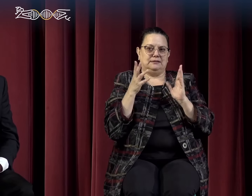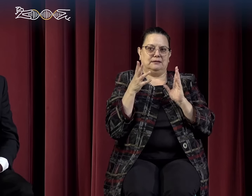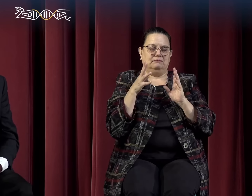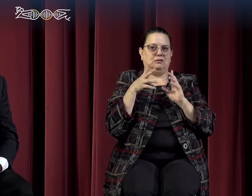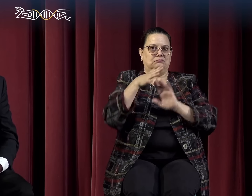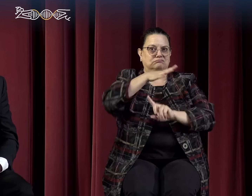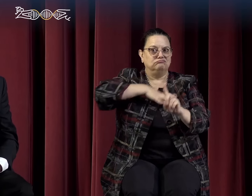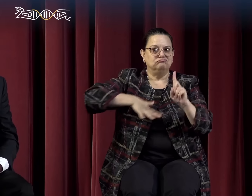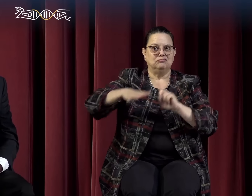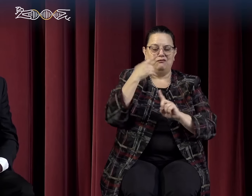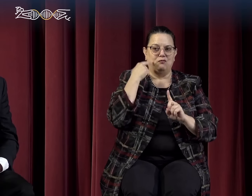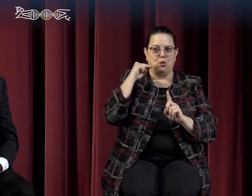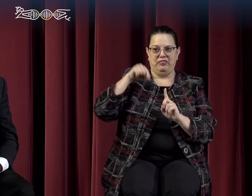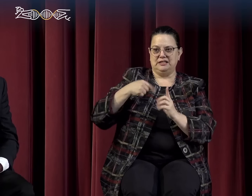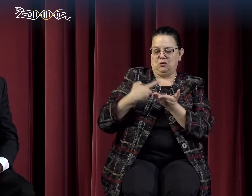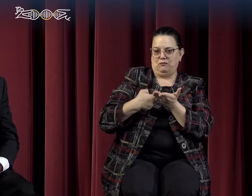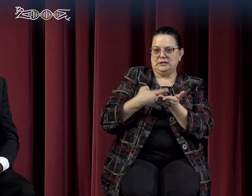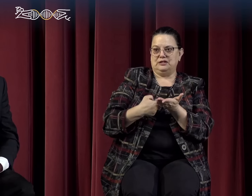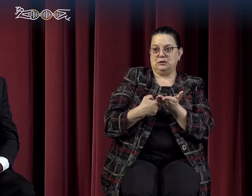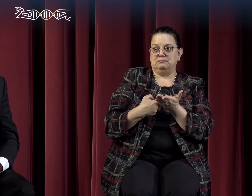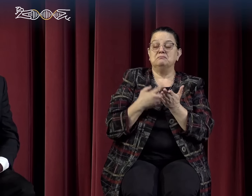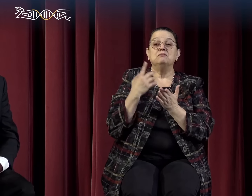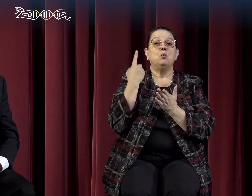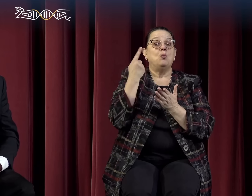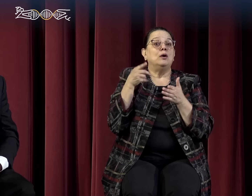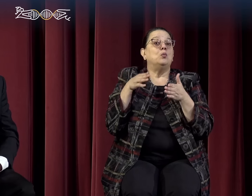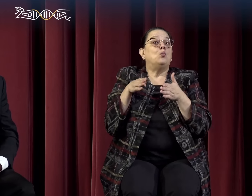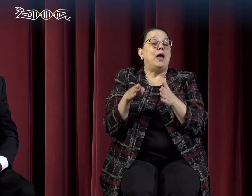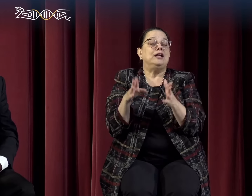And that's the ethical context I'm using for this conversation.